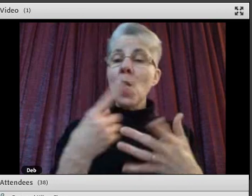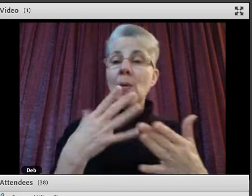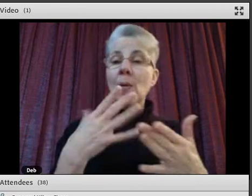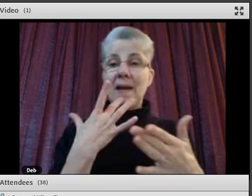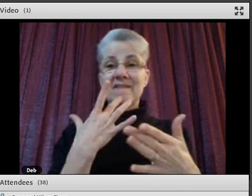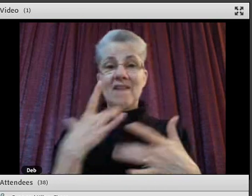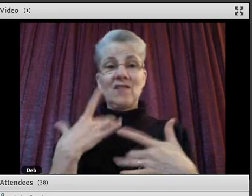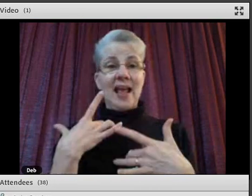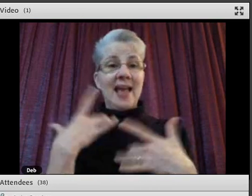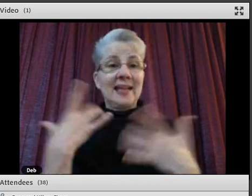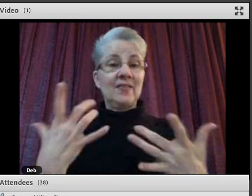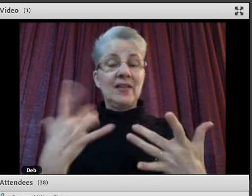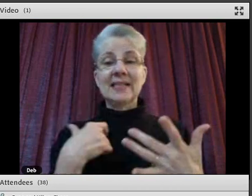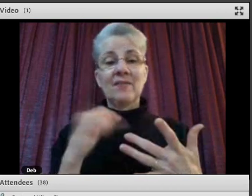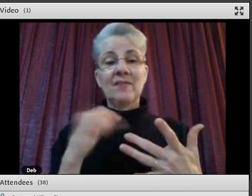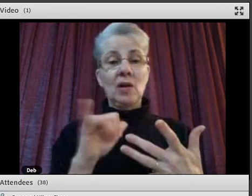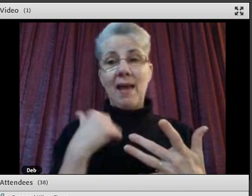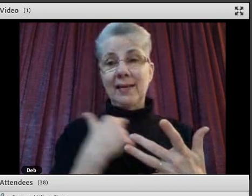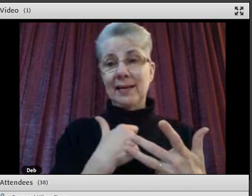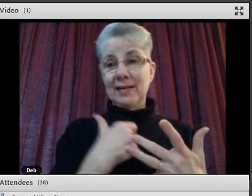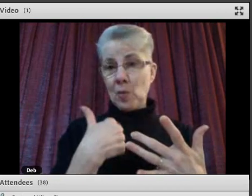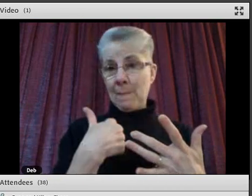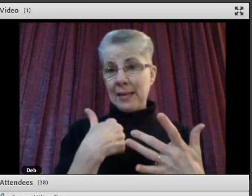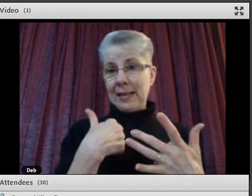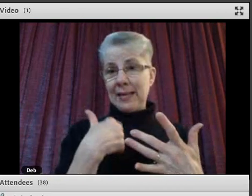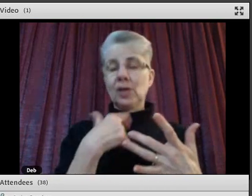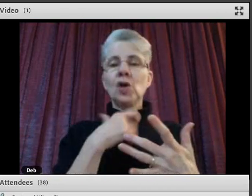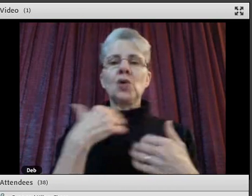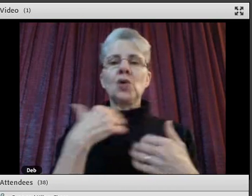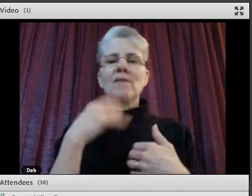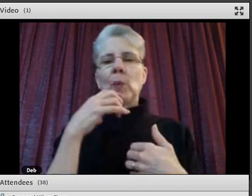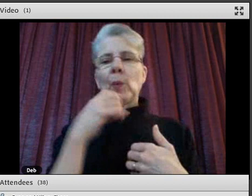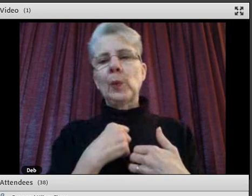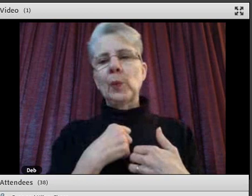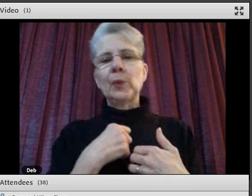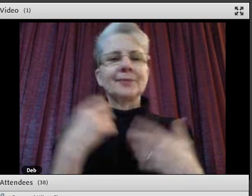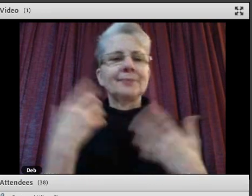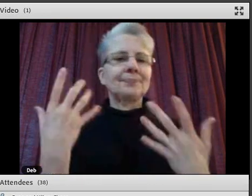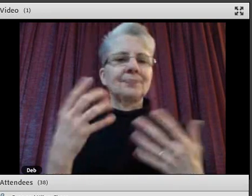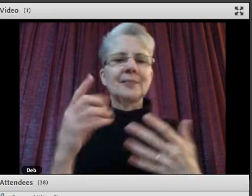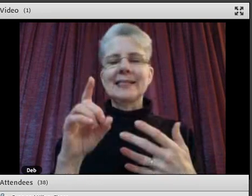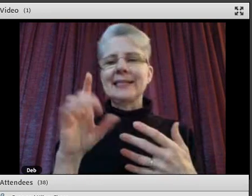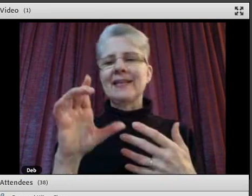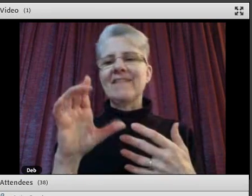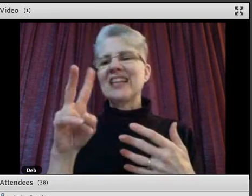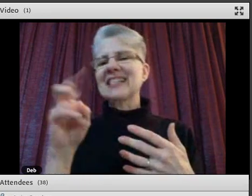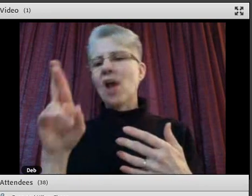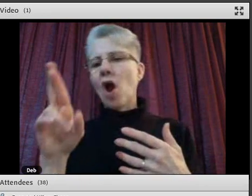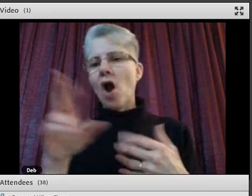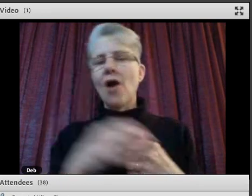One of my favorite activities, and if you're like us, you probably have just old VCRs, cameras, cellphones,